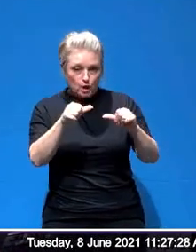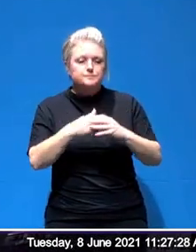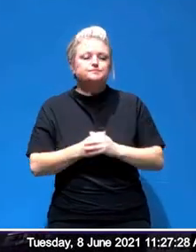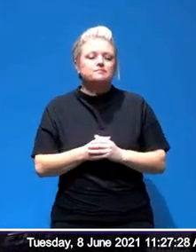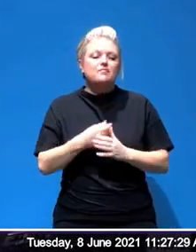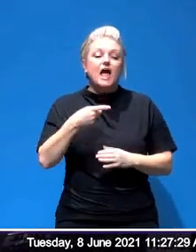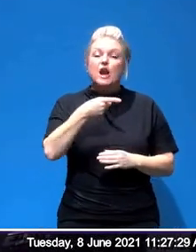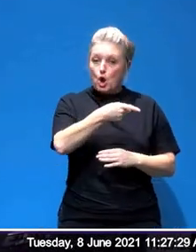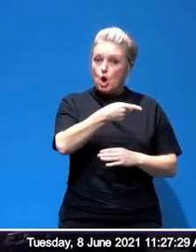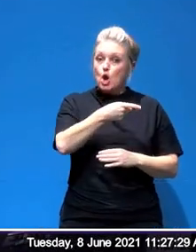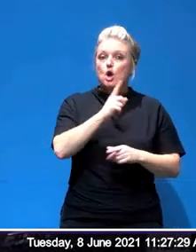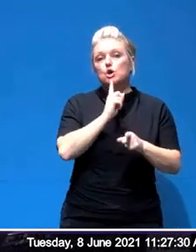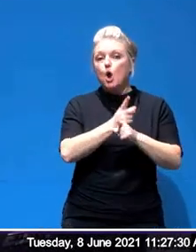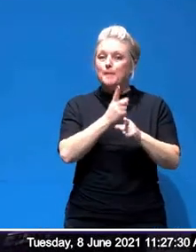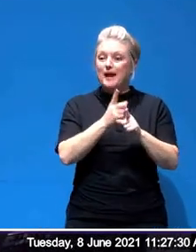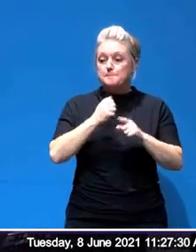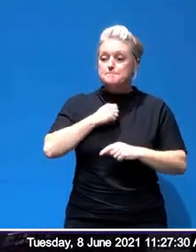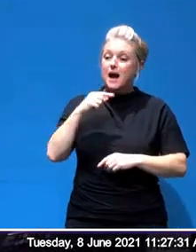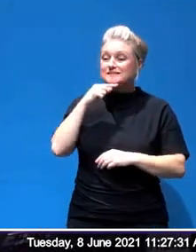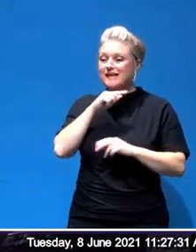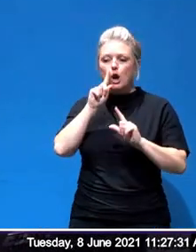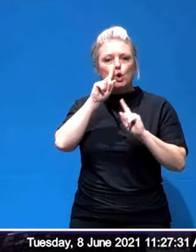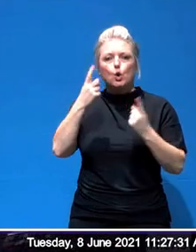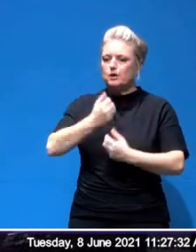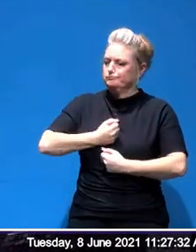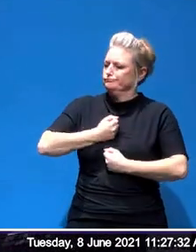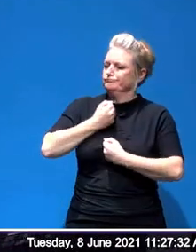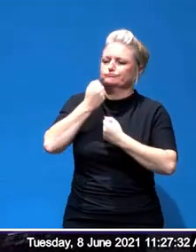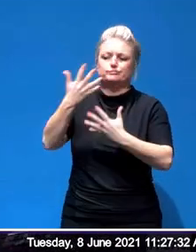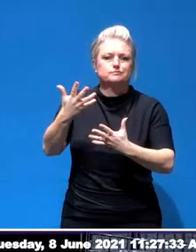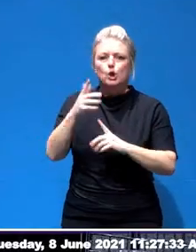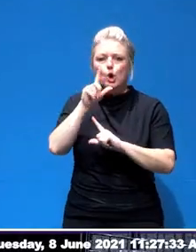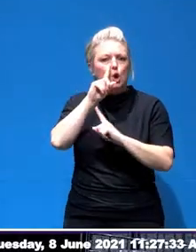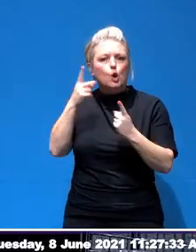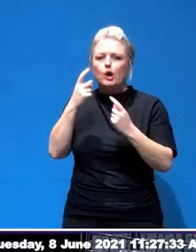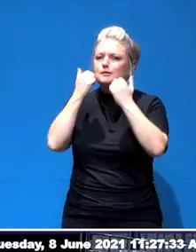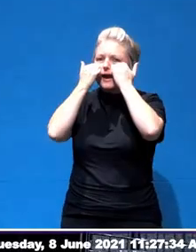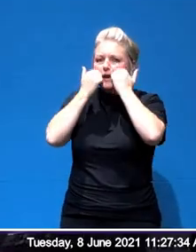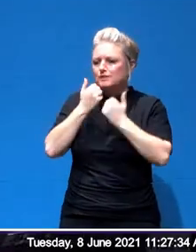unable to give evidence. COMMISSIONER McEWIN: How did you feel about that, you and Graham?